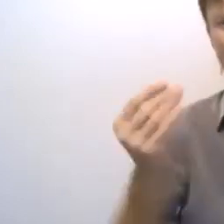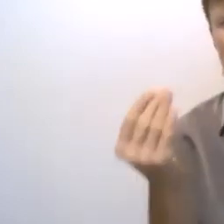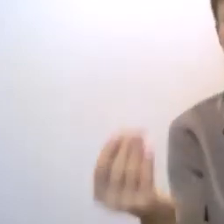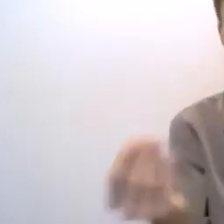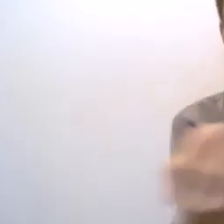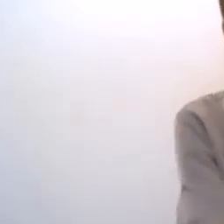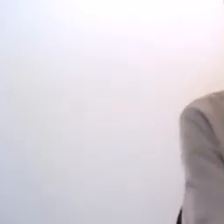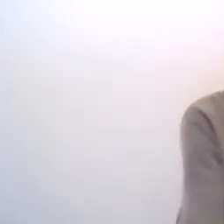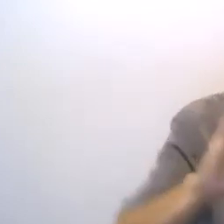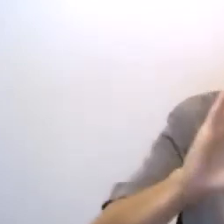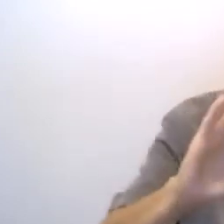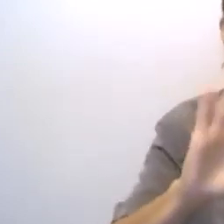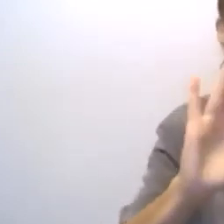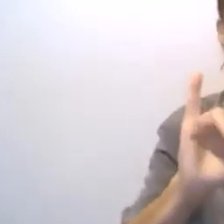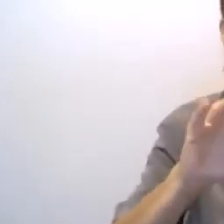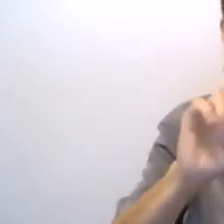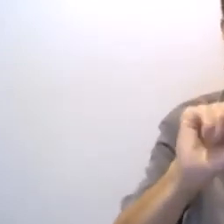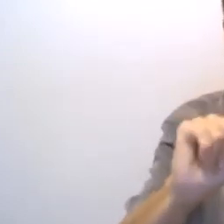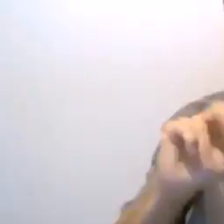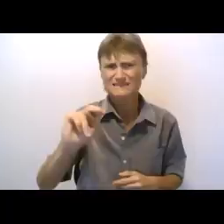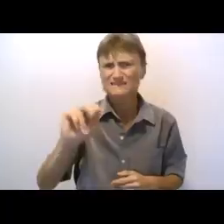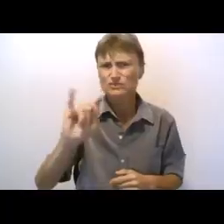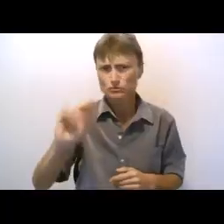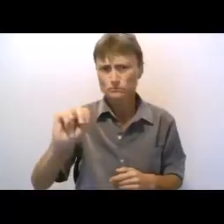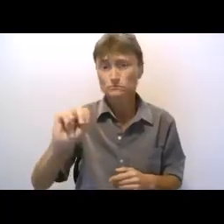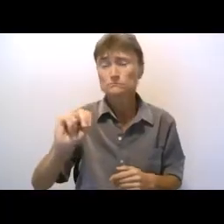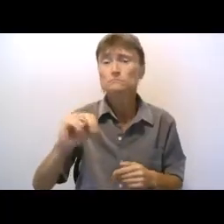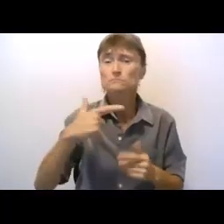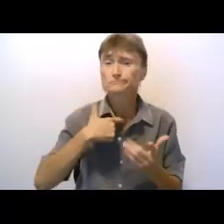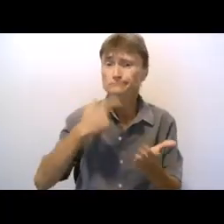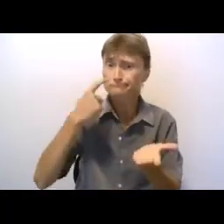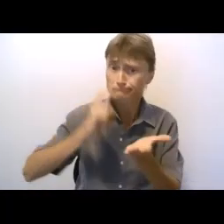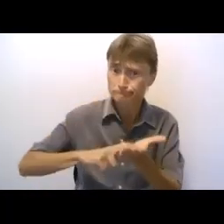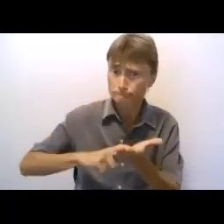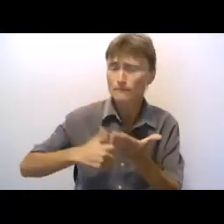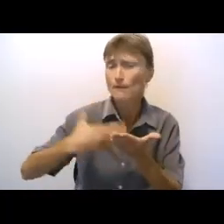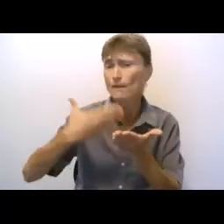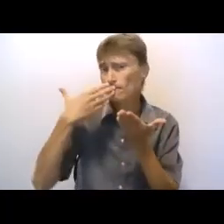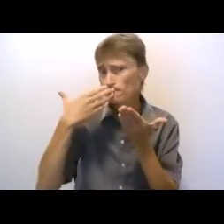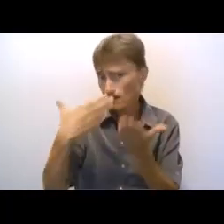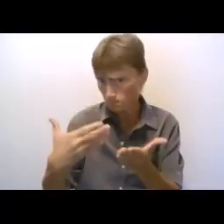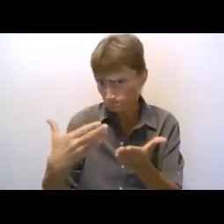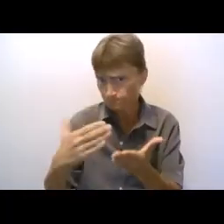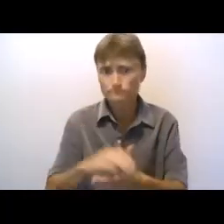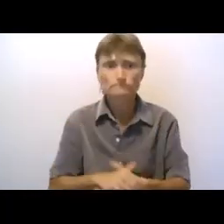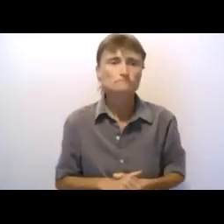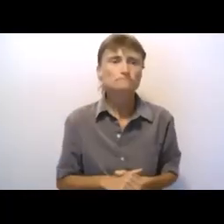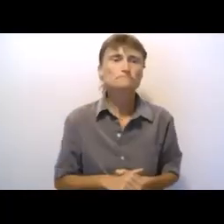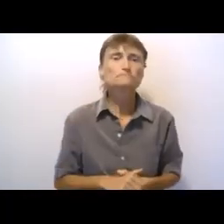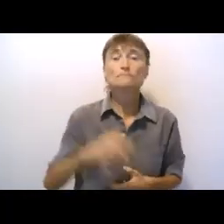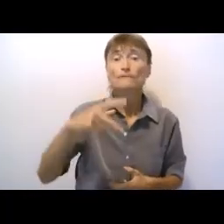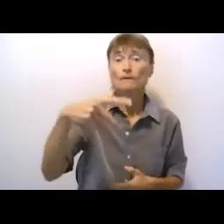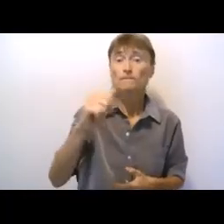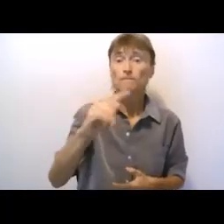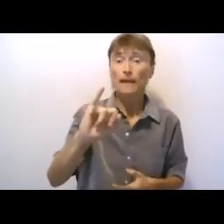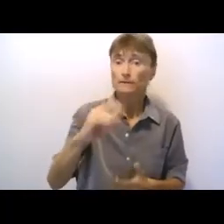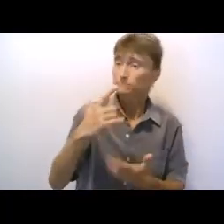So thank you. Thank you very much, Sable, and thanks to